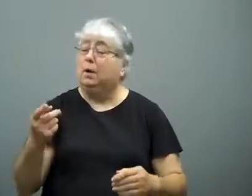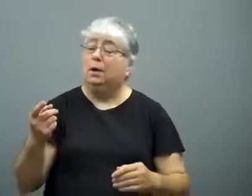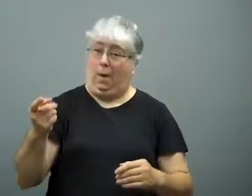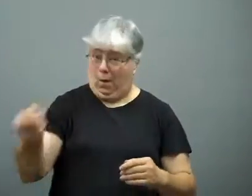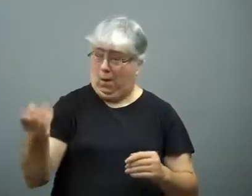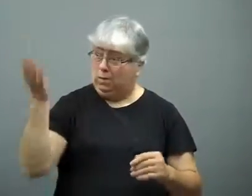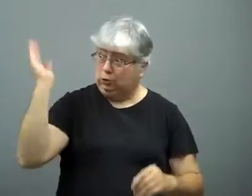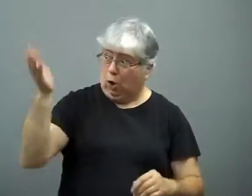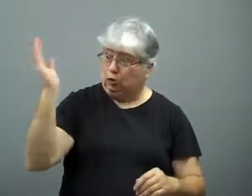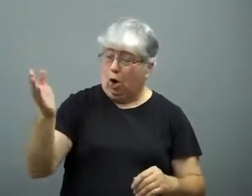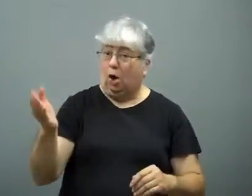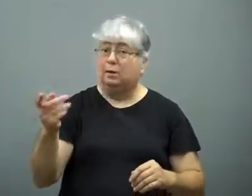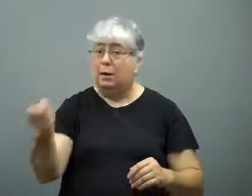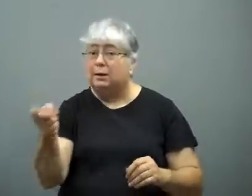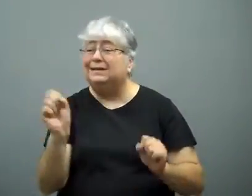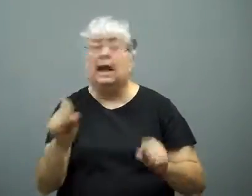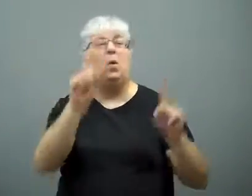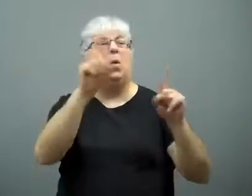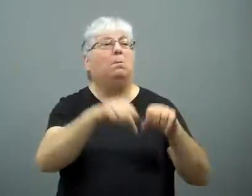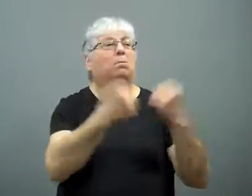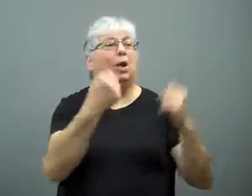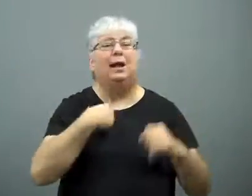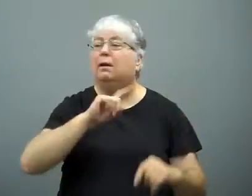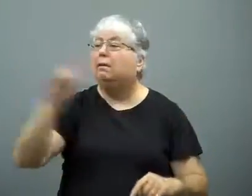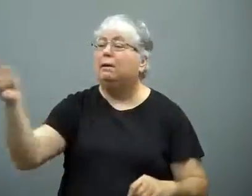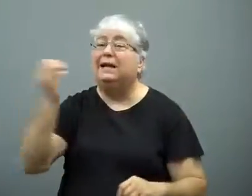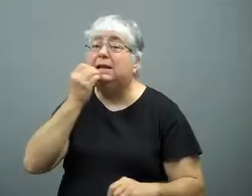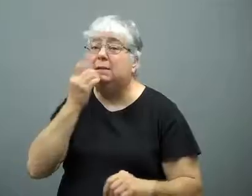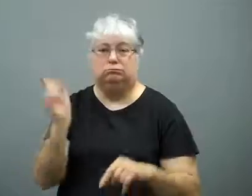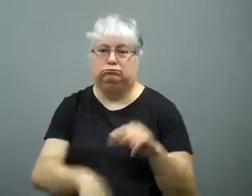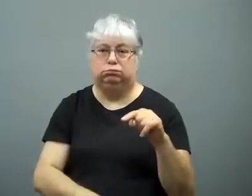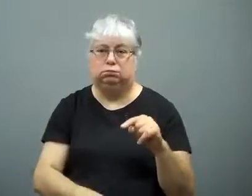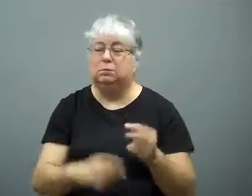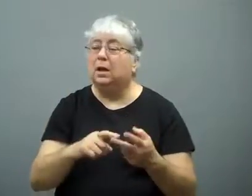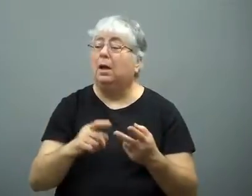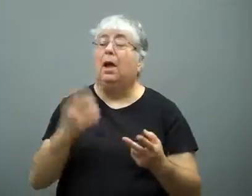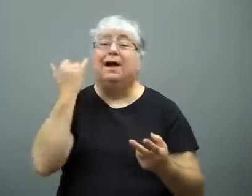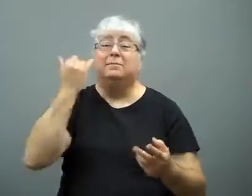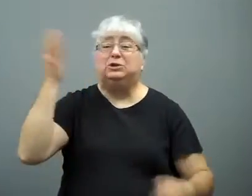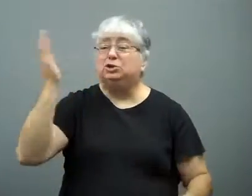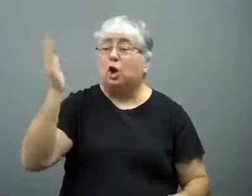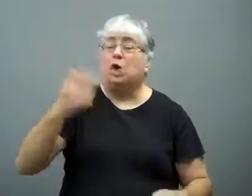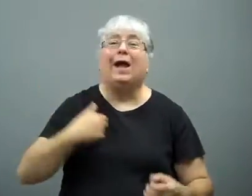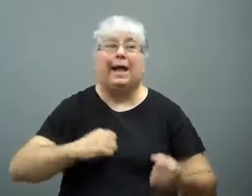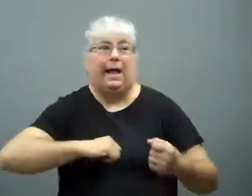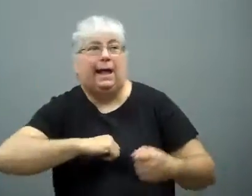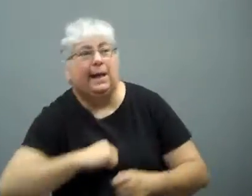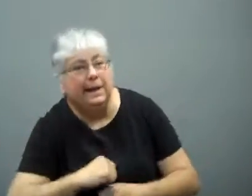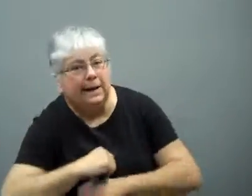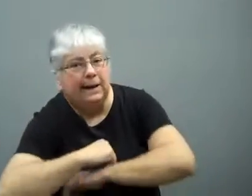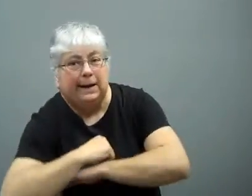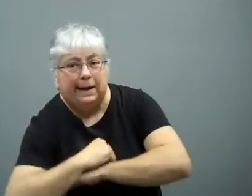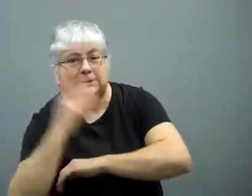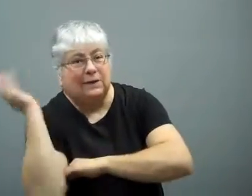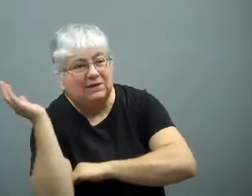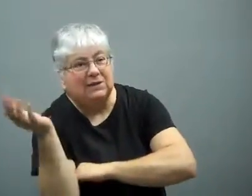She was not allowed to take a break to eat.